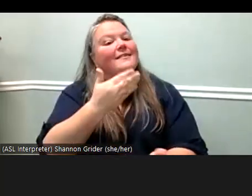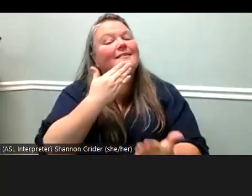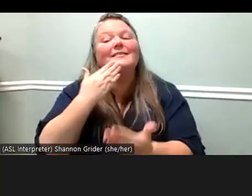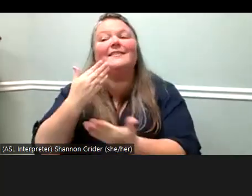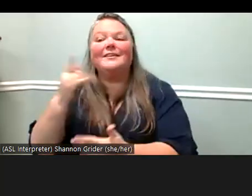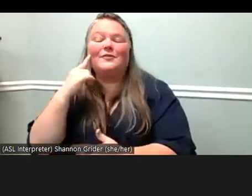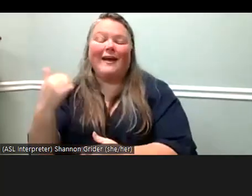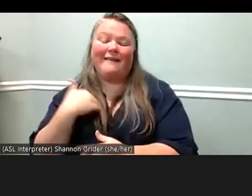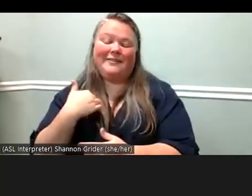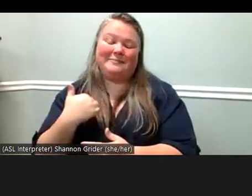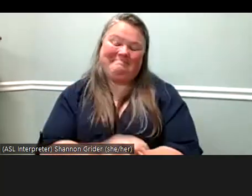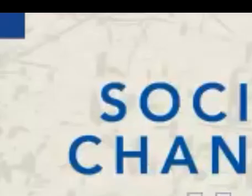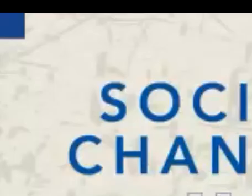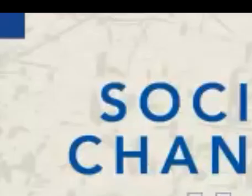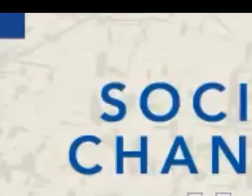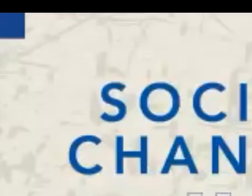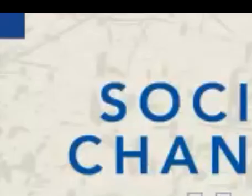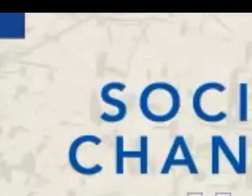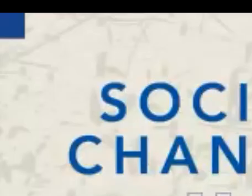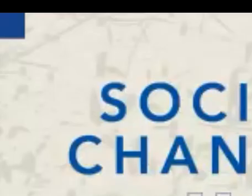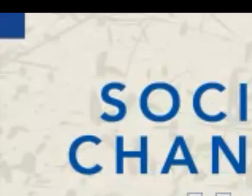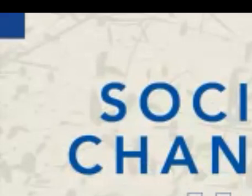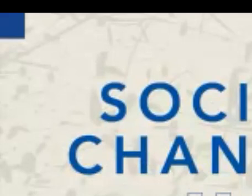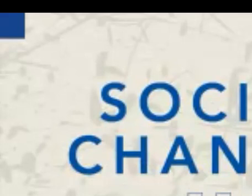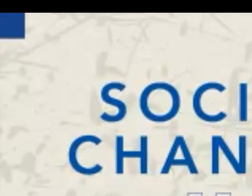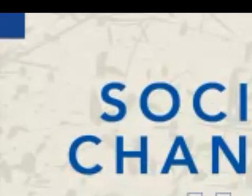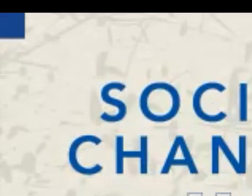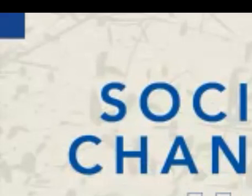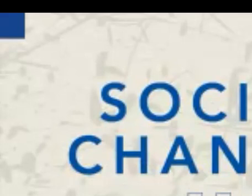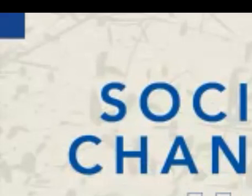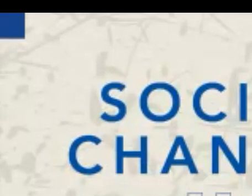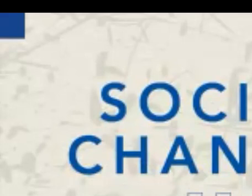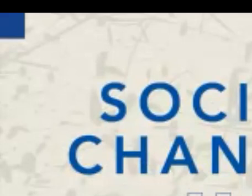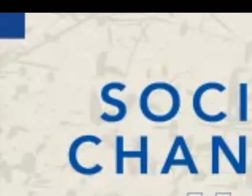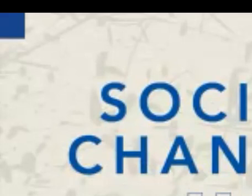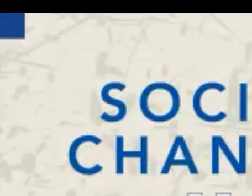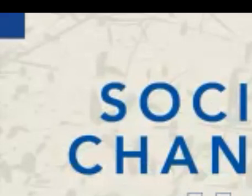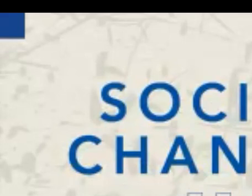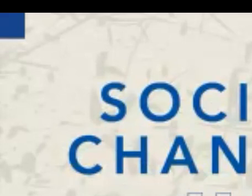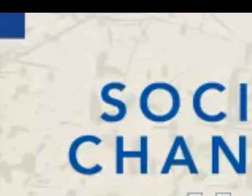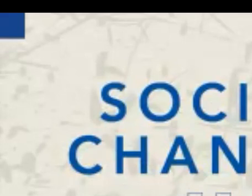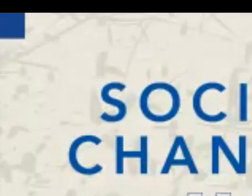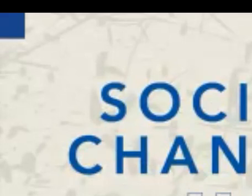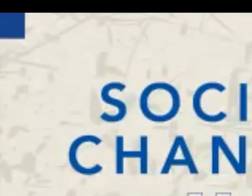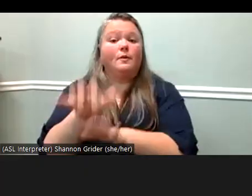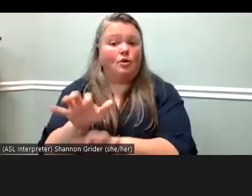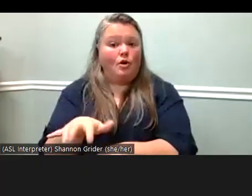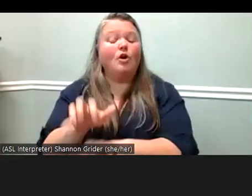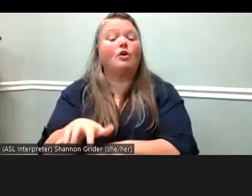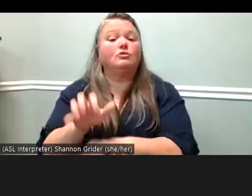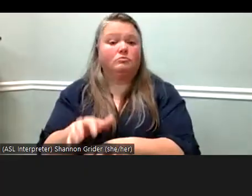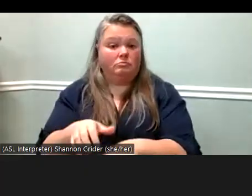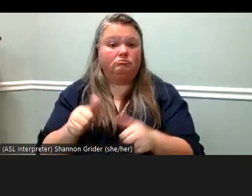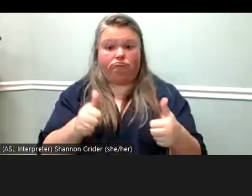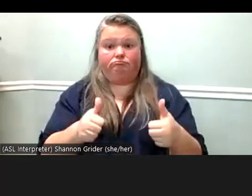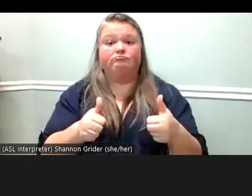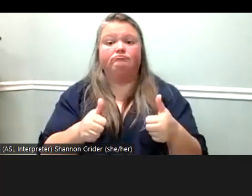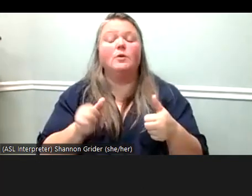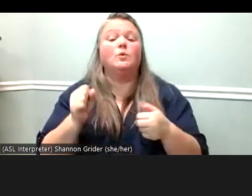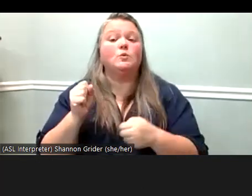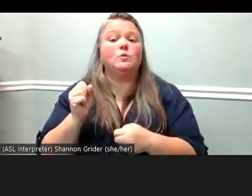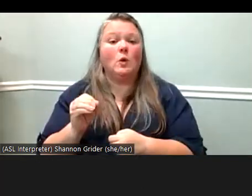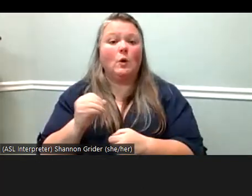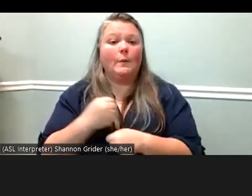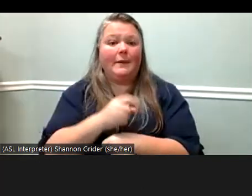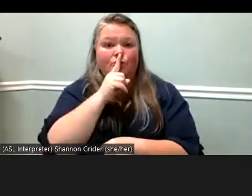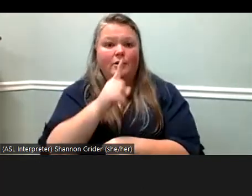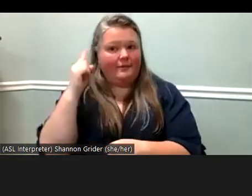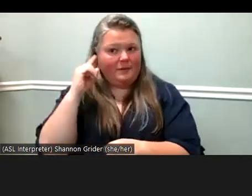TIME I WOULD LOVE TO HAVE DR. SCORESBY TAKE IT AWAY. AND I'M GOING TO GO OFF SCREEN. THANK YOU SO MUCH FOR BEING HERE TODAY.